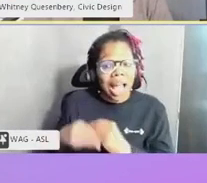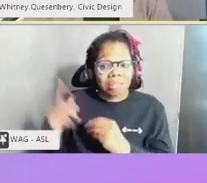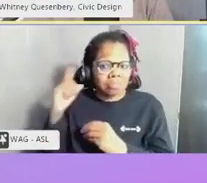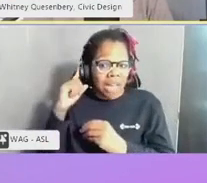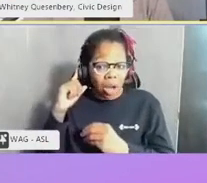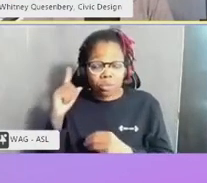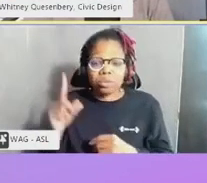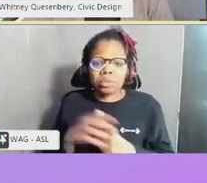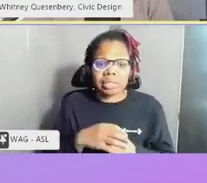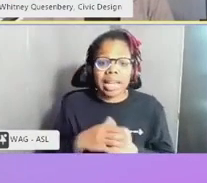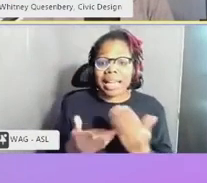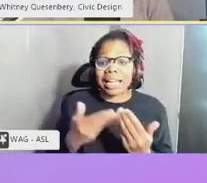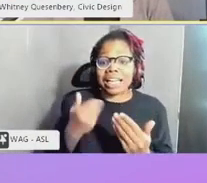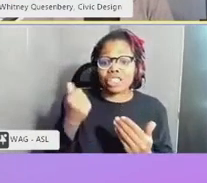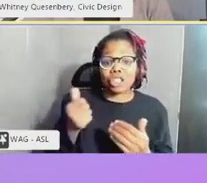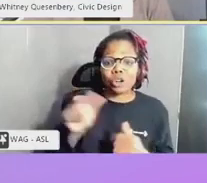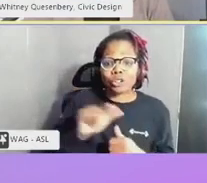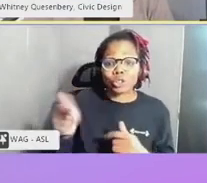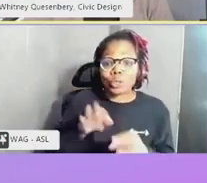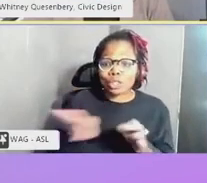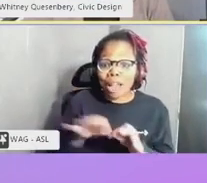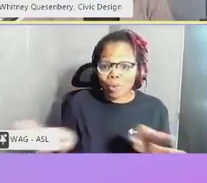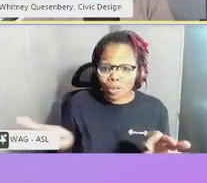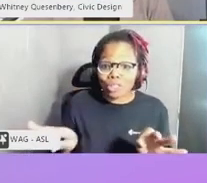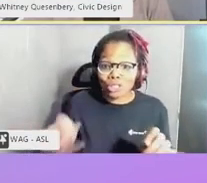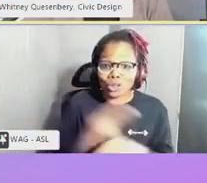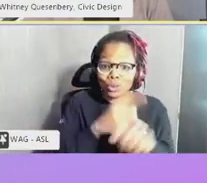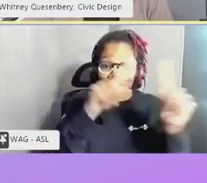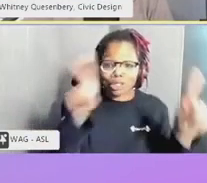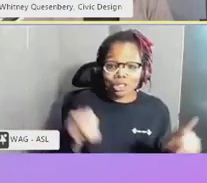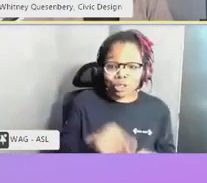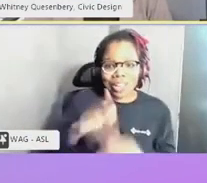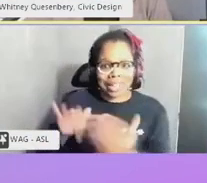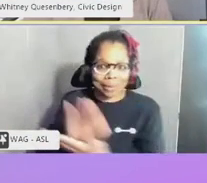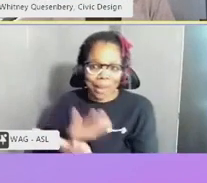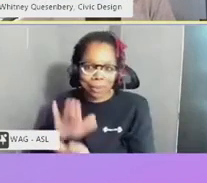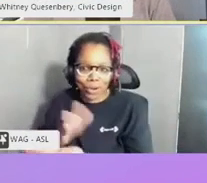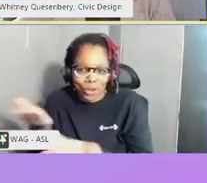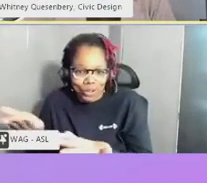who doesn't read well can use the audio for that reason. Someone who doesn't use